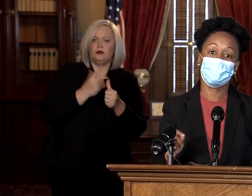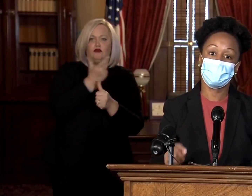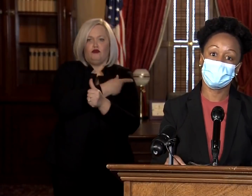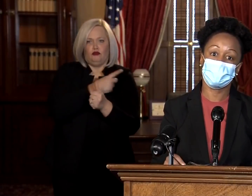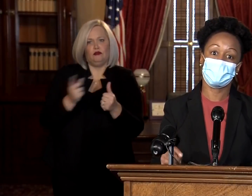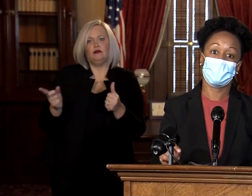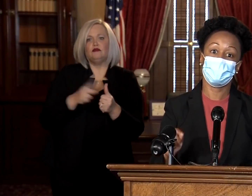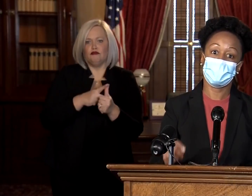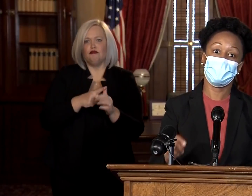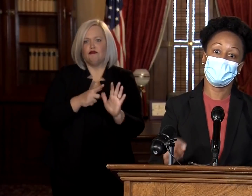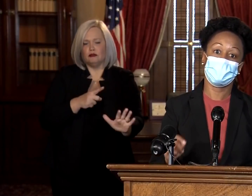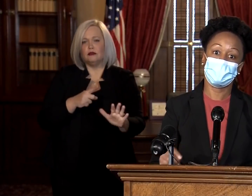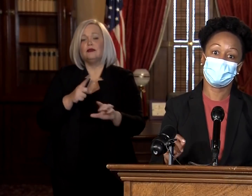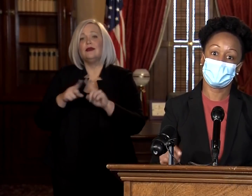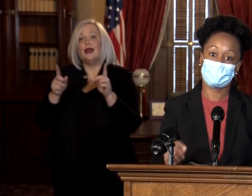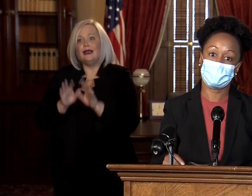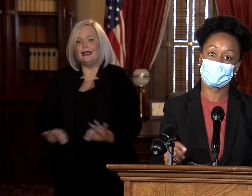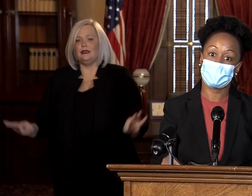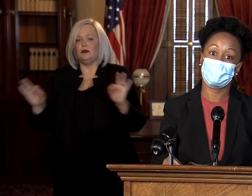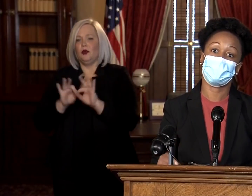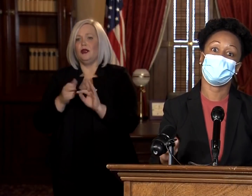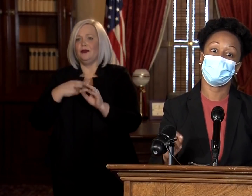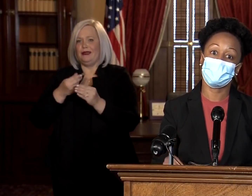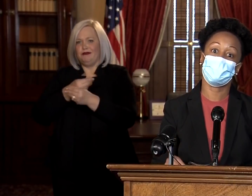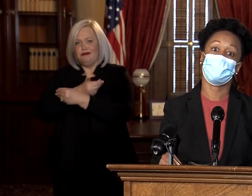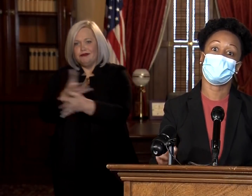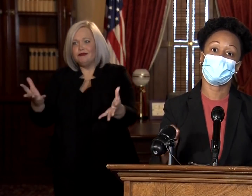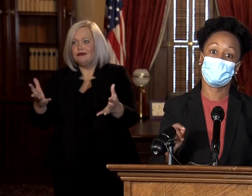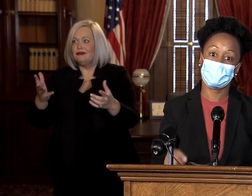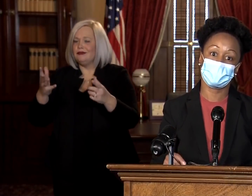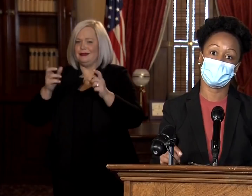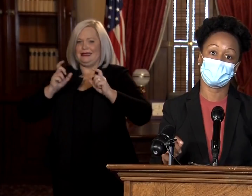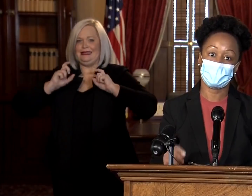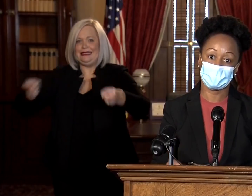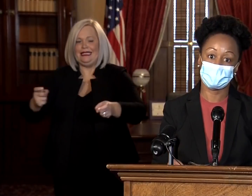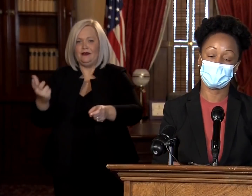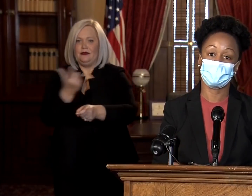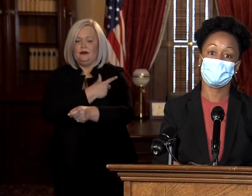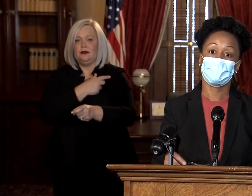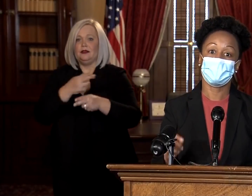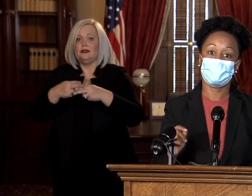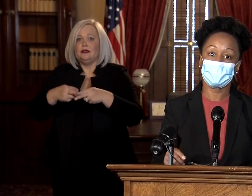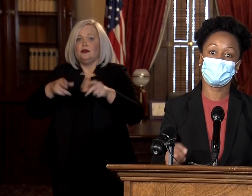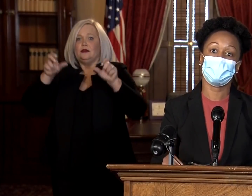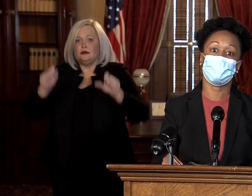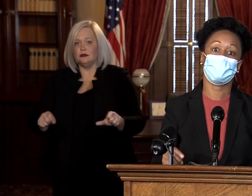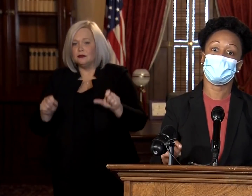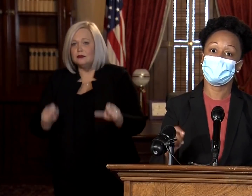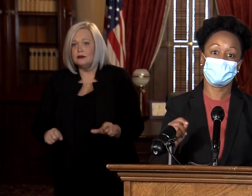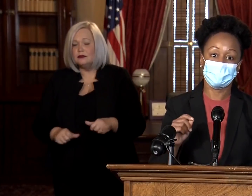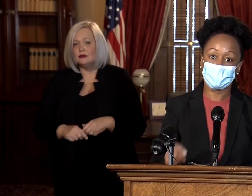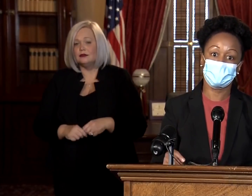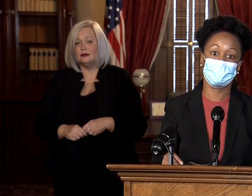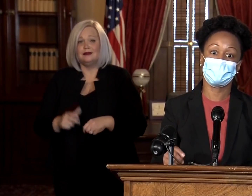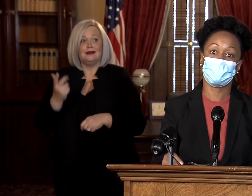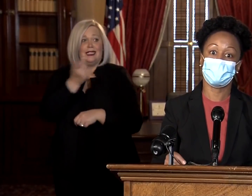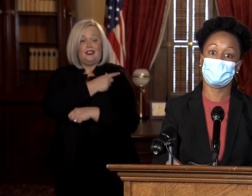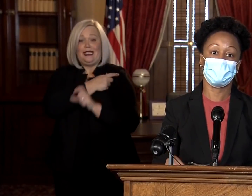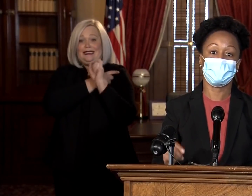and we want there to be equitable distribution of equitable distribution of Vaccines, it is most important Vaccines, it is most important that we get these Vaccines out that we get these Vaccines out and administered as quickly as